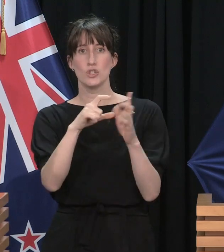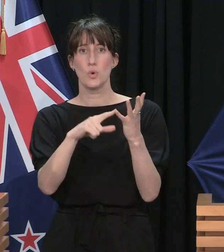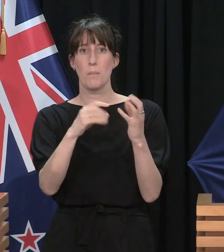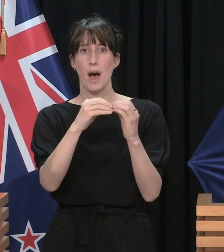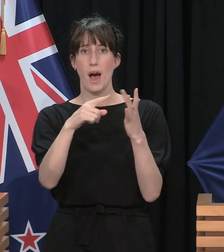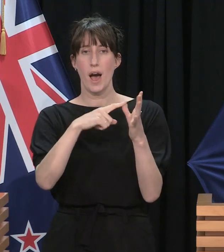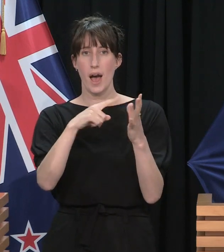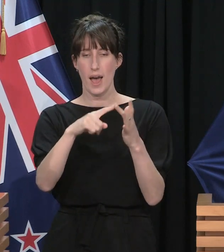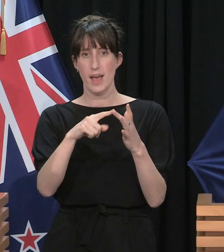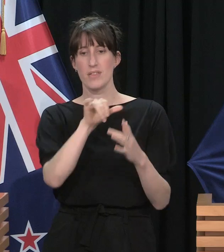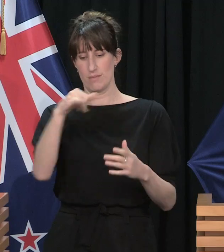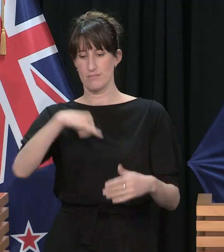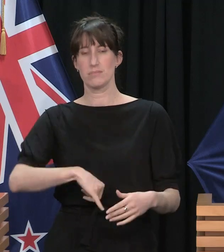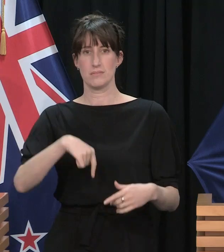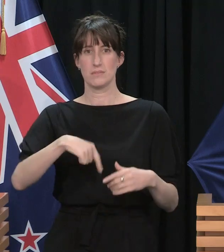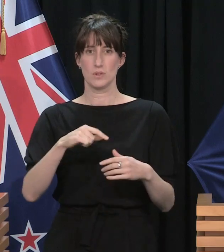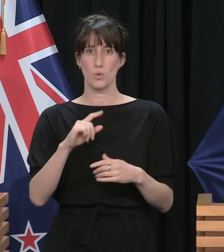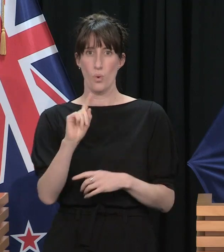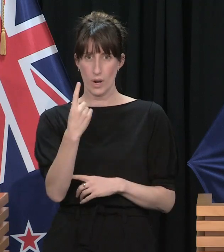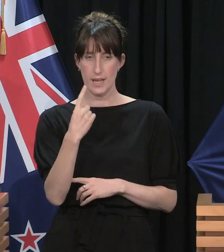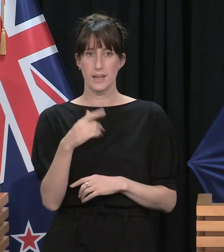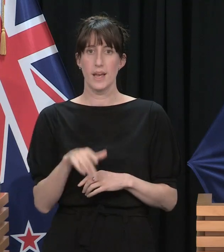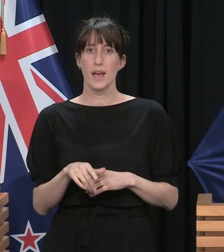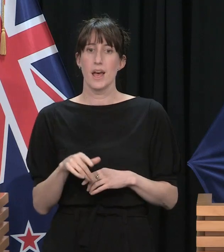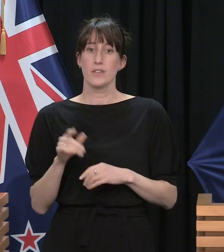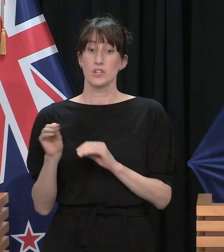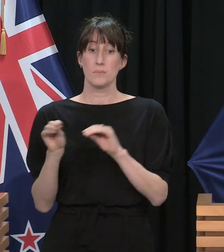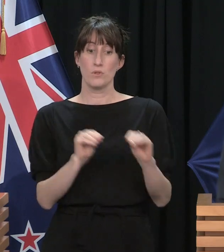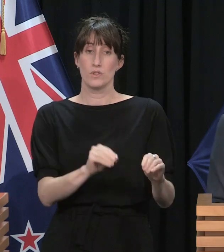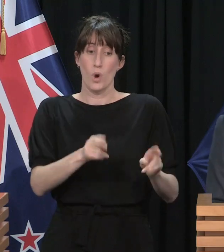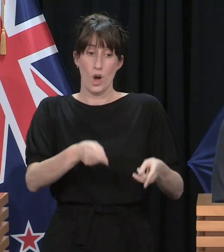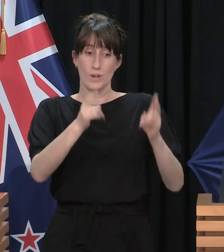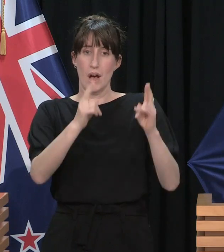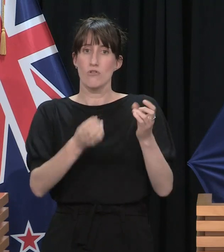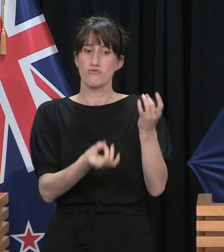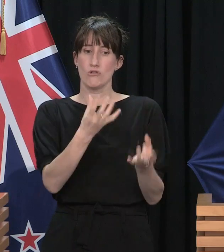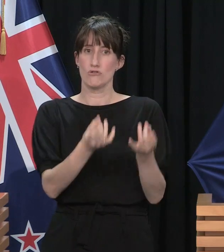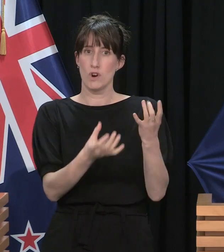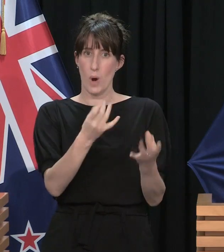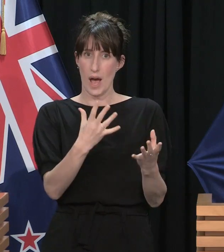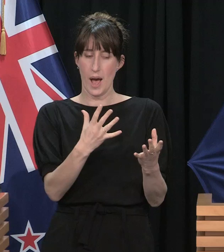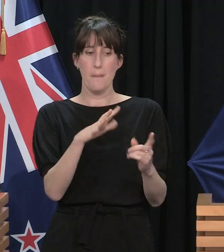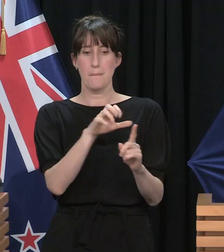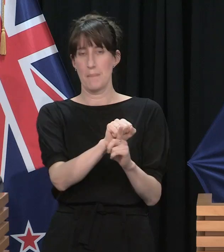24. Her positive result was from the testing at around Day